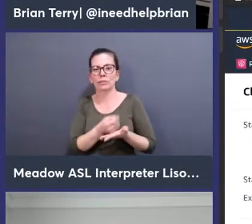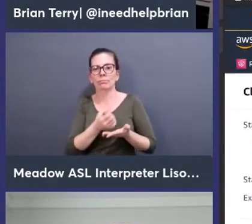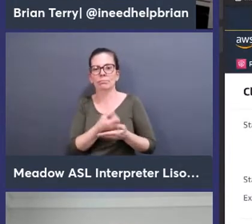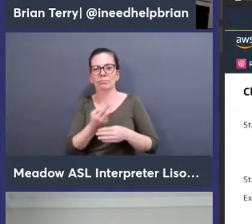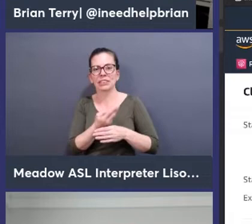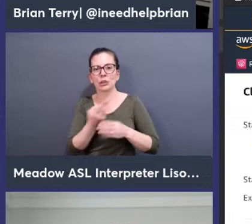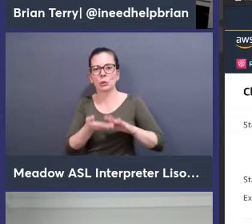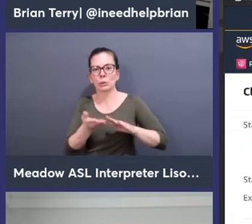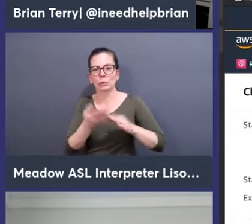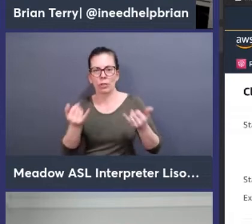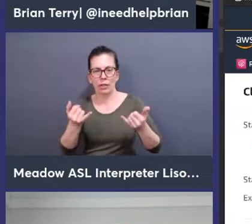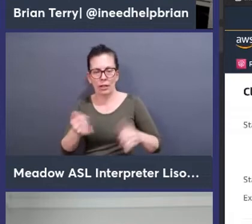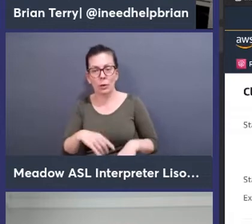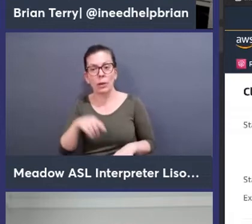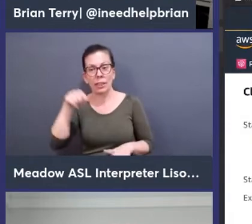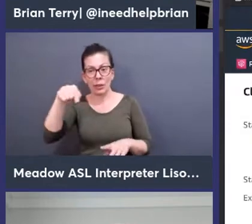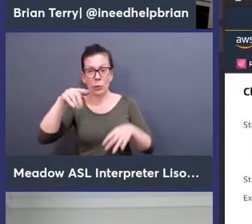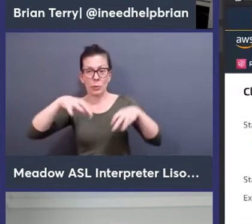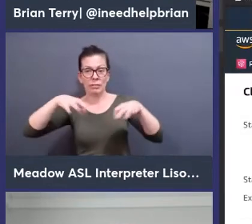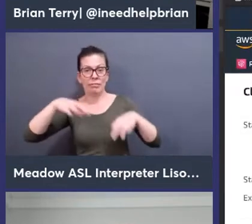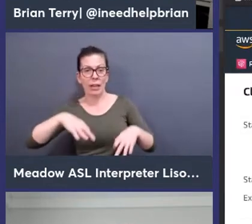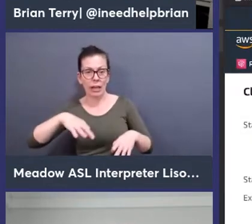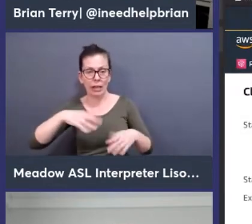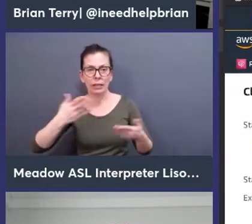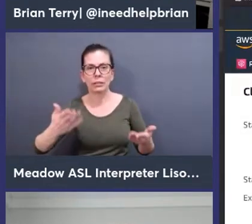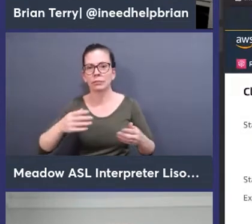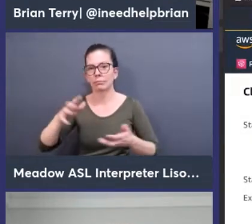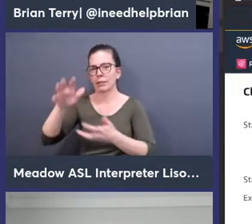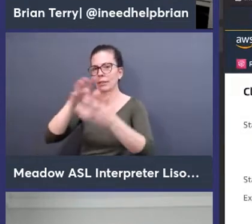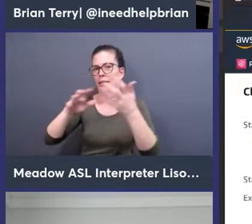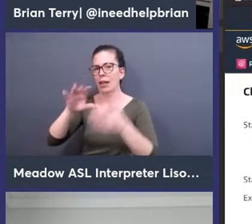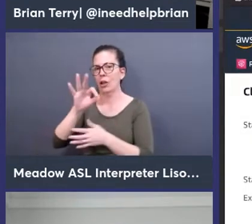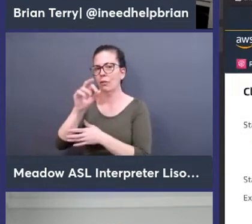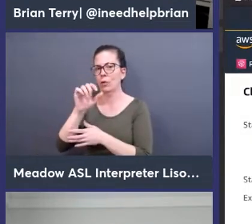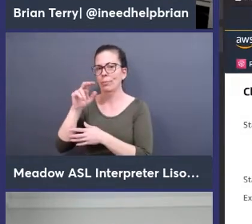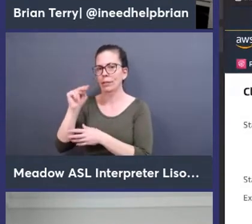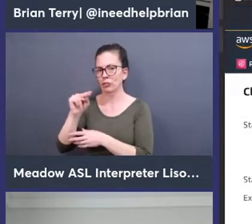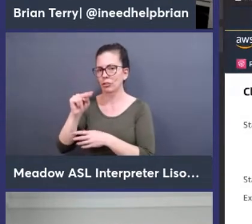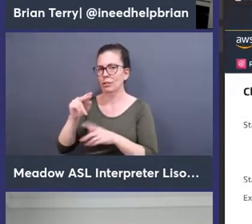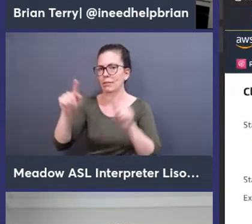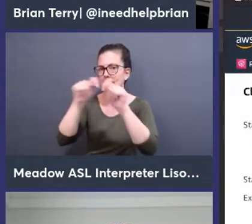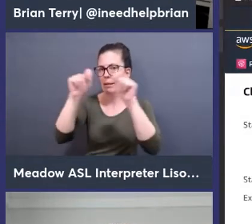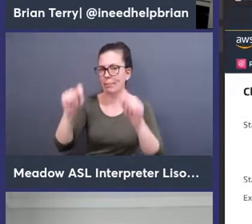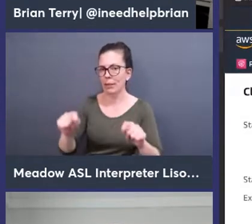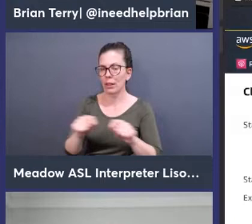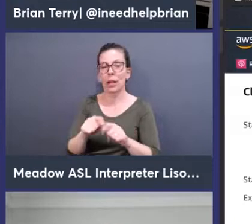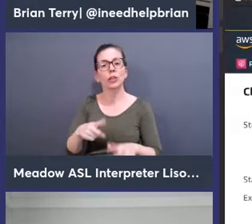And these are all defined within the CloudFormation template. You can take a look at the template here,